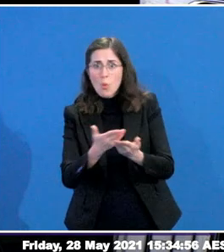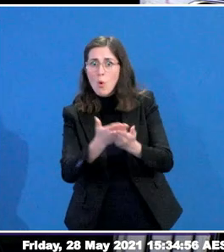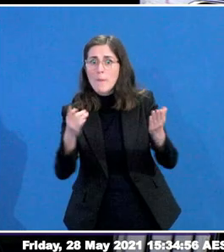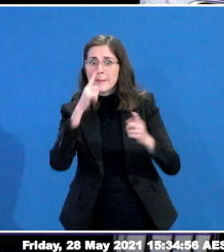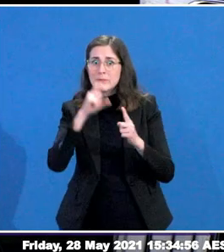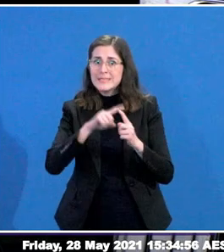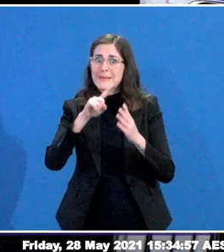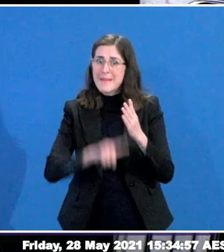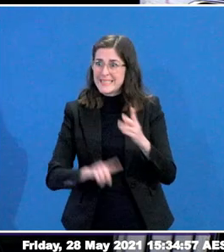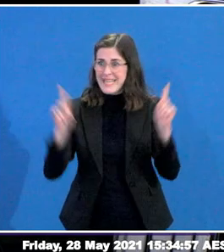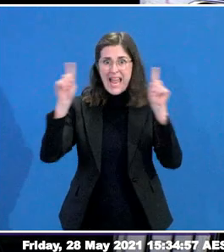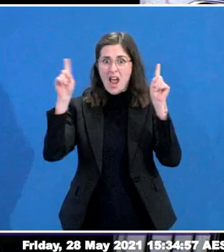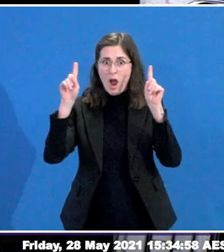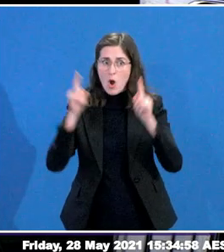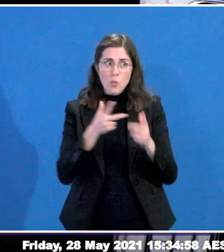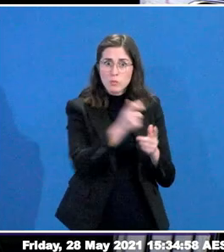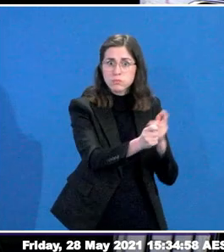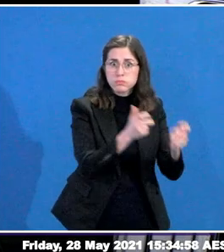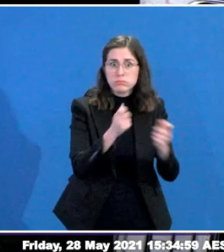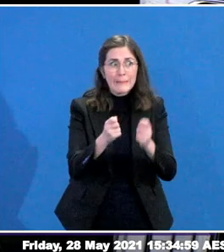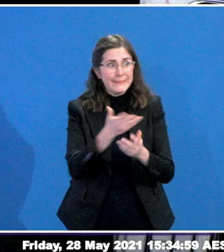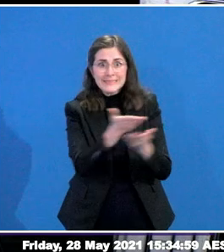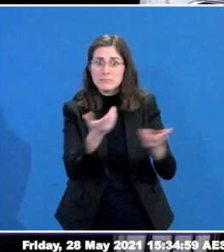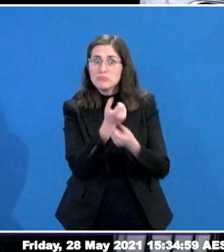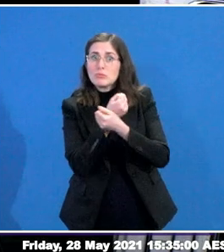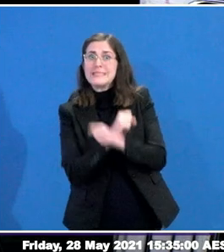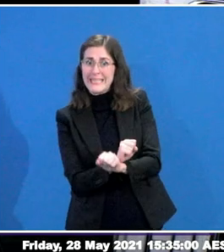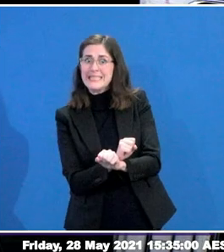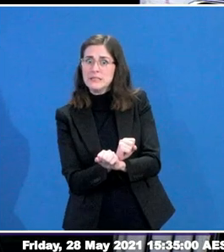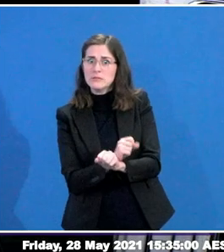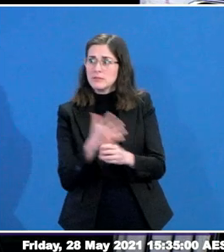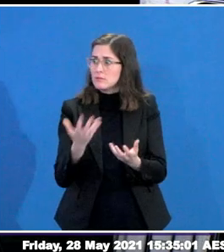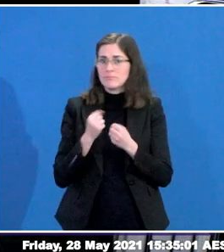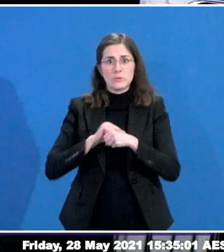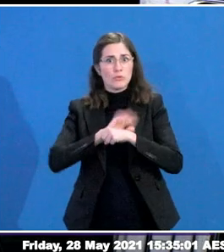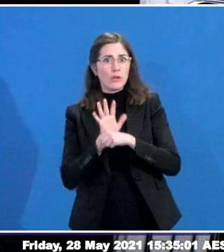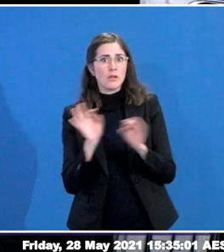with disability and provides them with the protection they are entitled to expect.